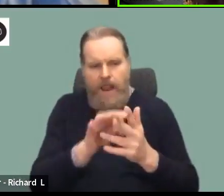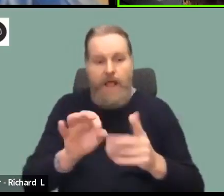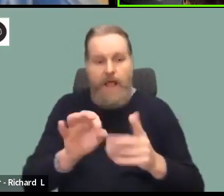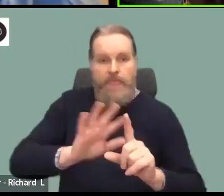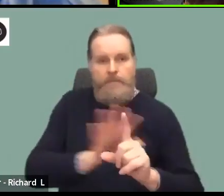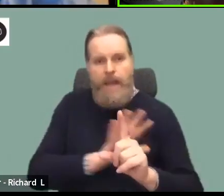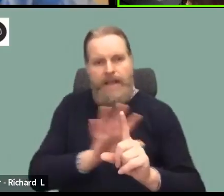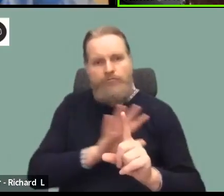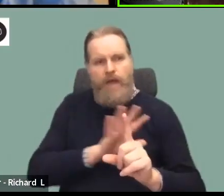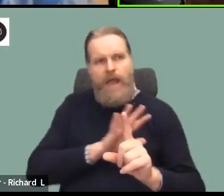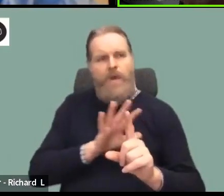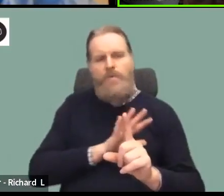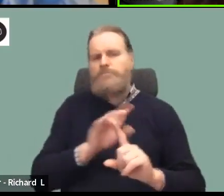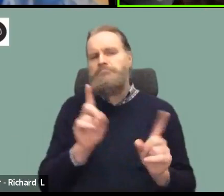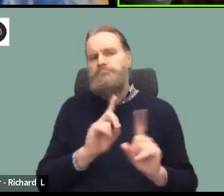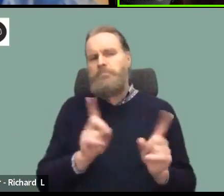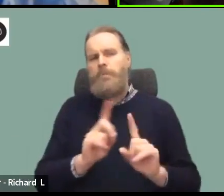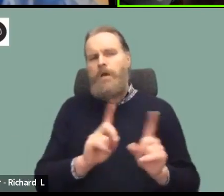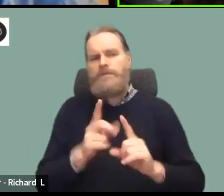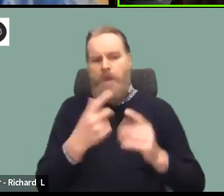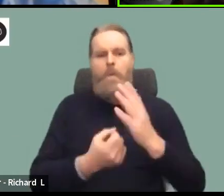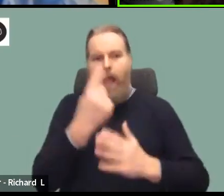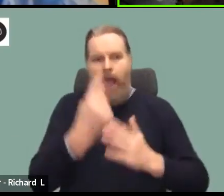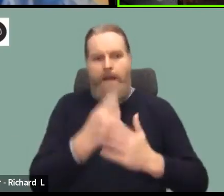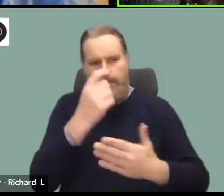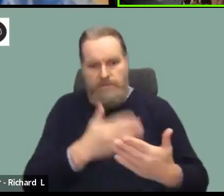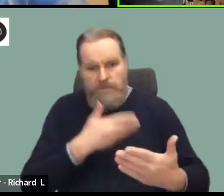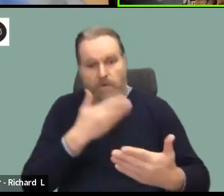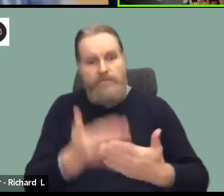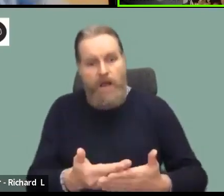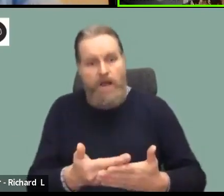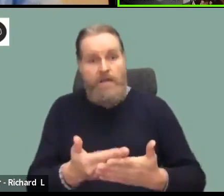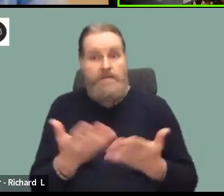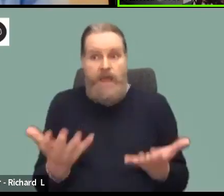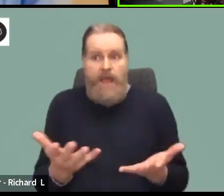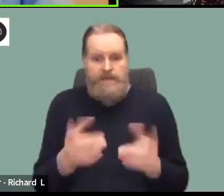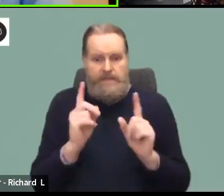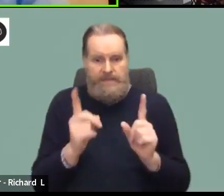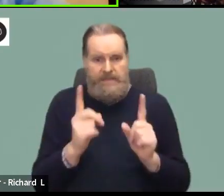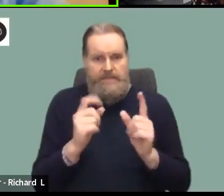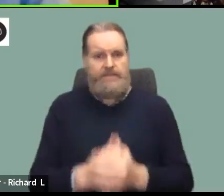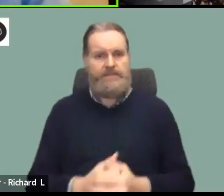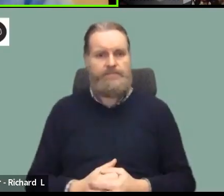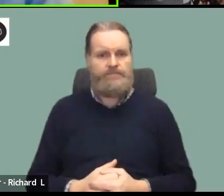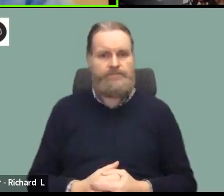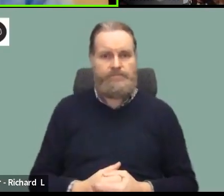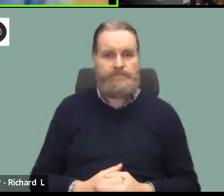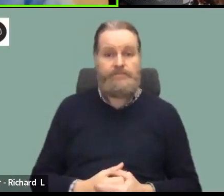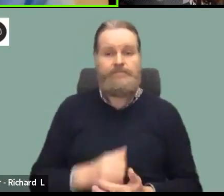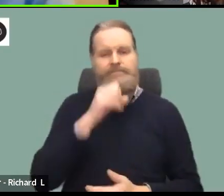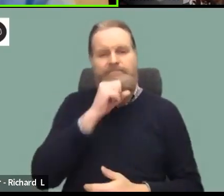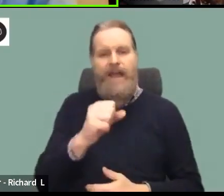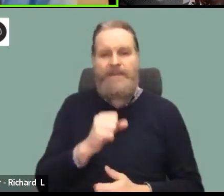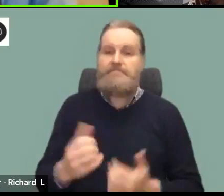some detail the background and the detail of what's happened today the detail of what's happened to date, and then. we'll go we'll go from there go from there. So, over to you, Mark.